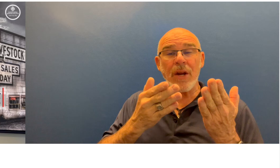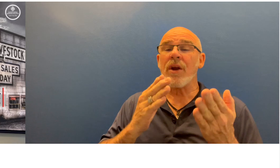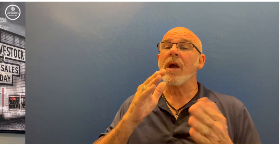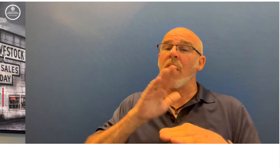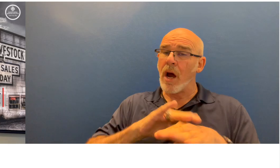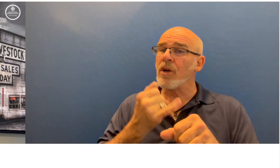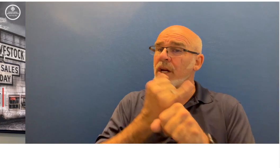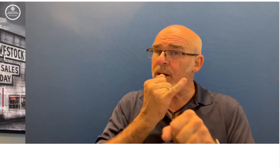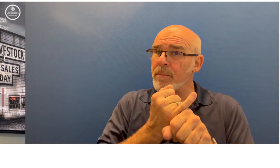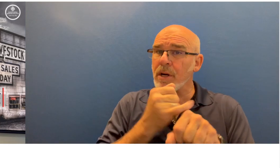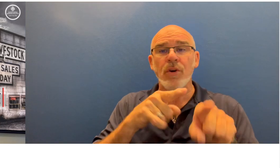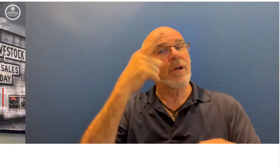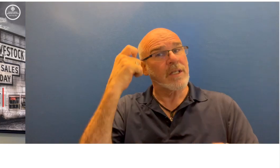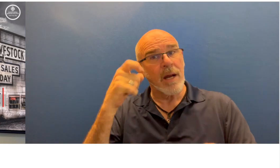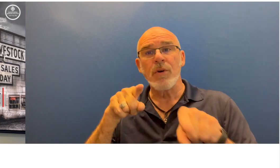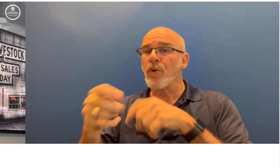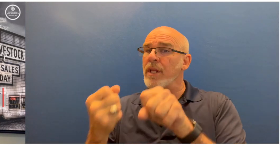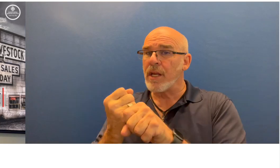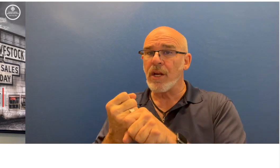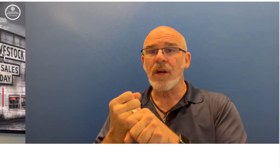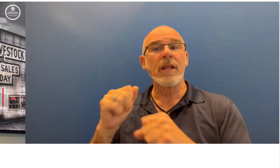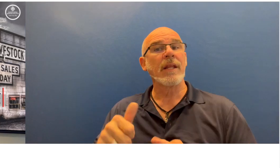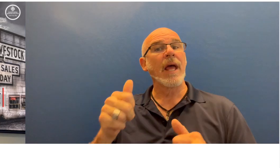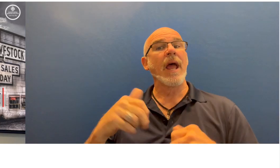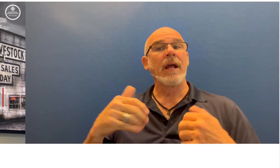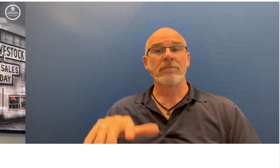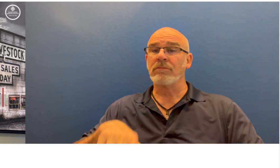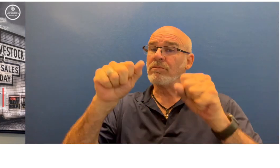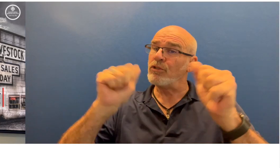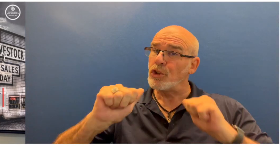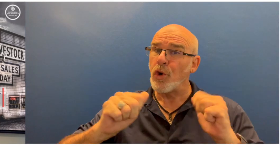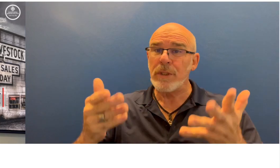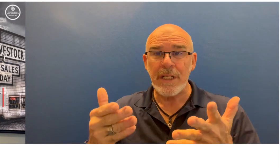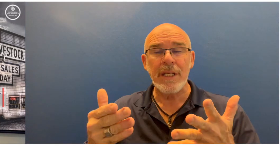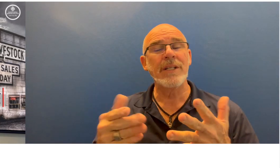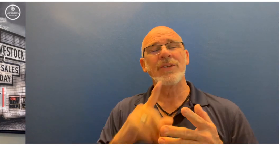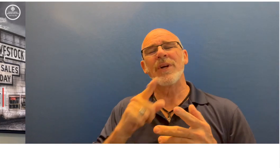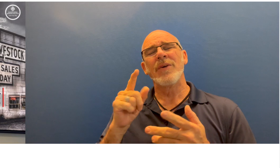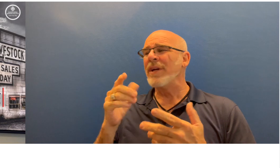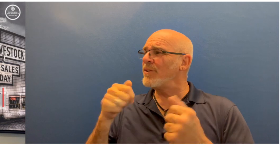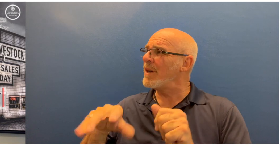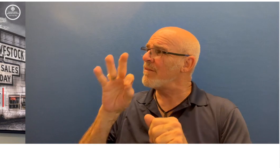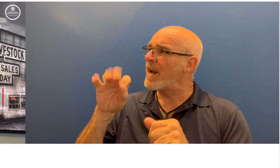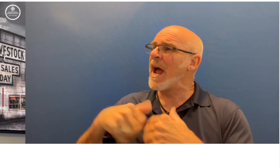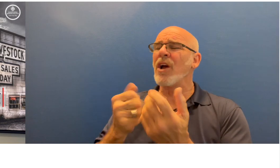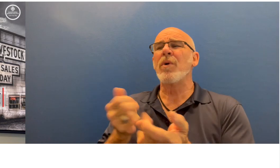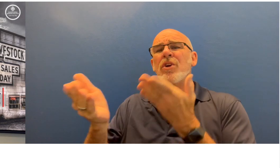during the summer and during the year. Their shows are here. Wonderful things. So we find all the ways that we can be of service to the community,